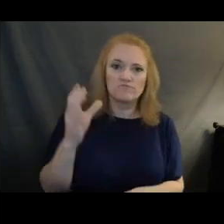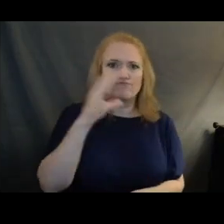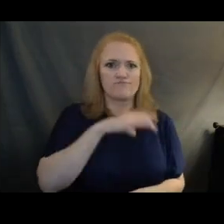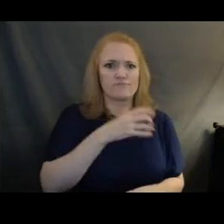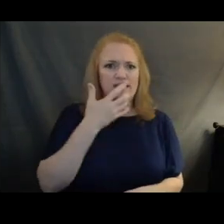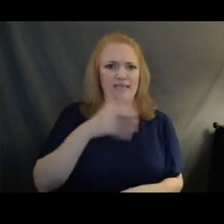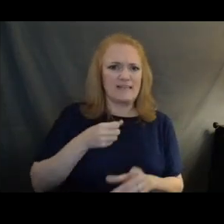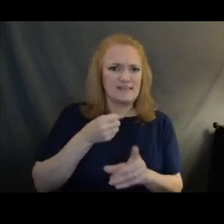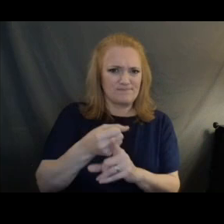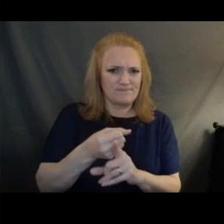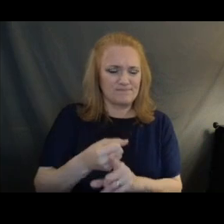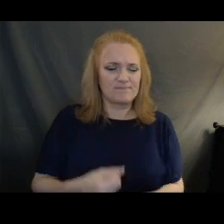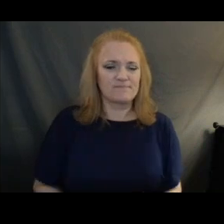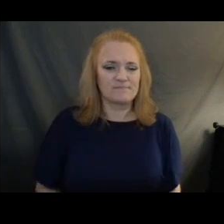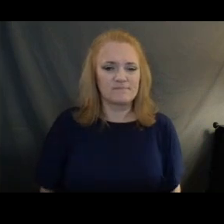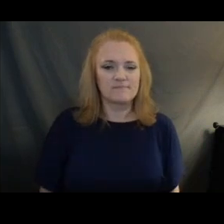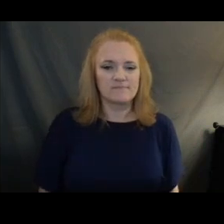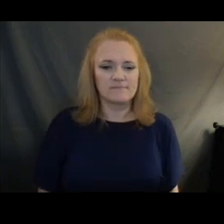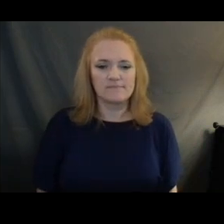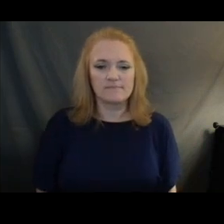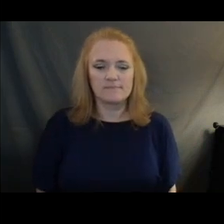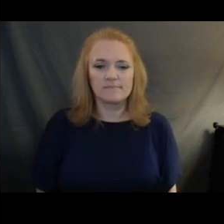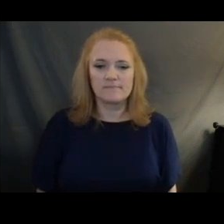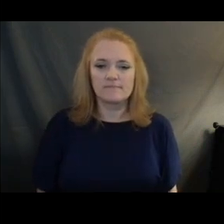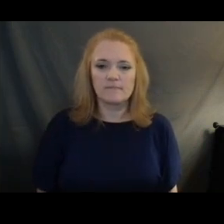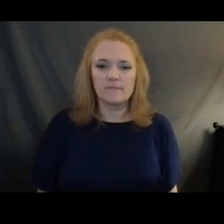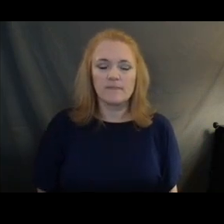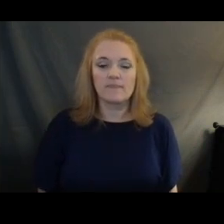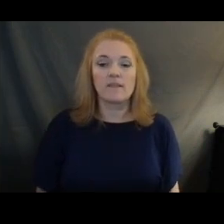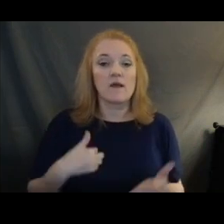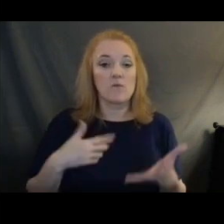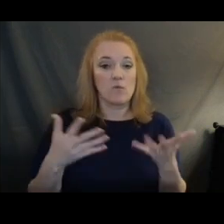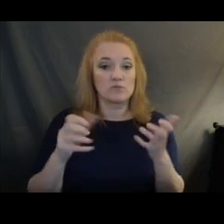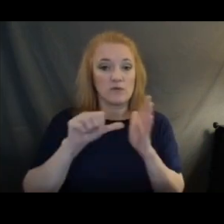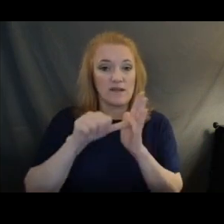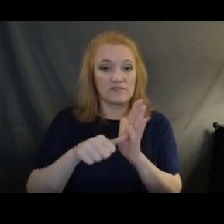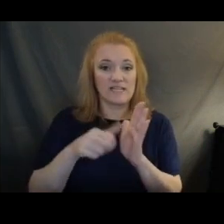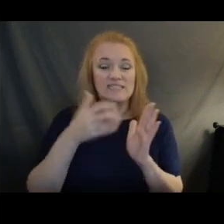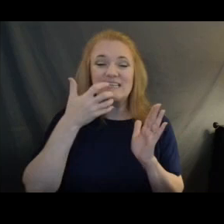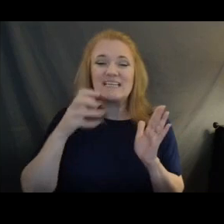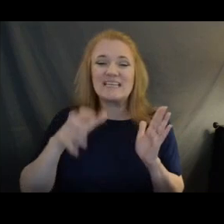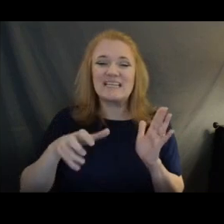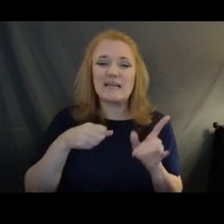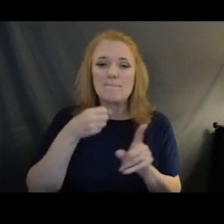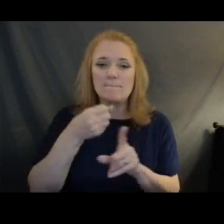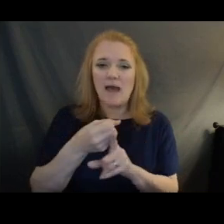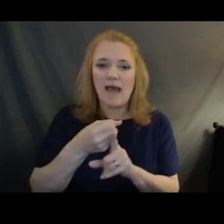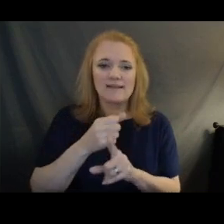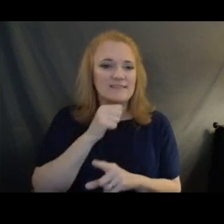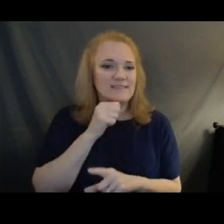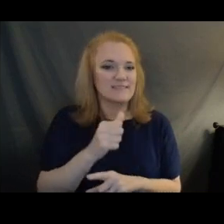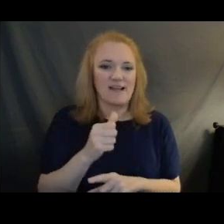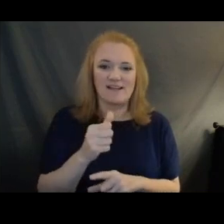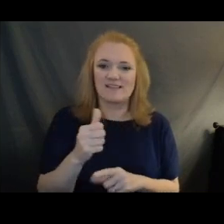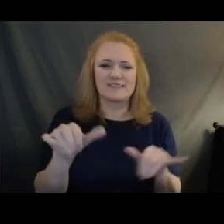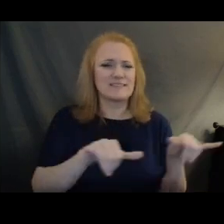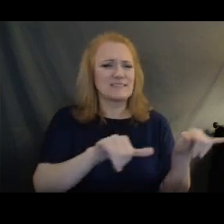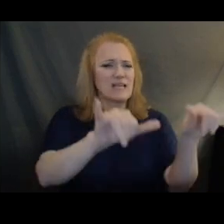is forecast. I want to state that heat impacts are not one size fits all and the application